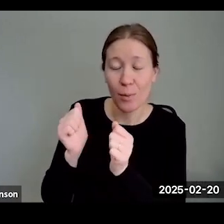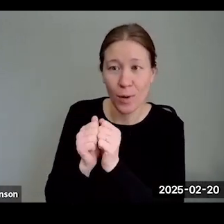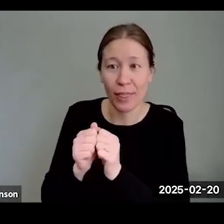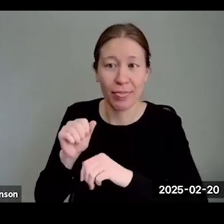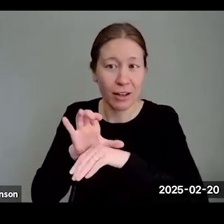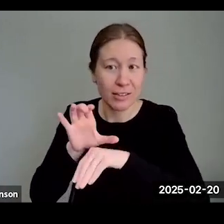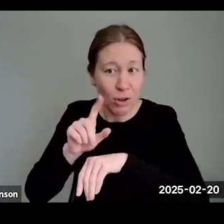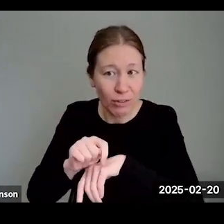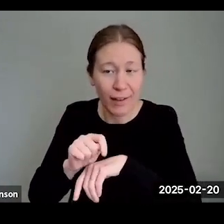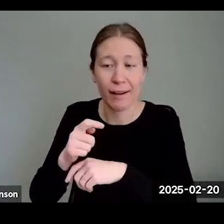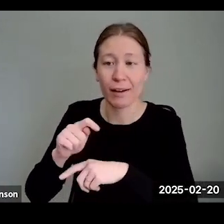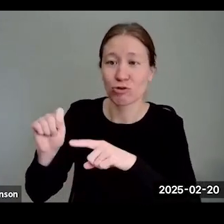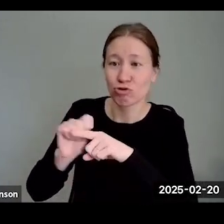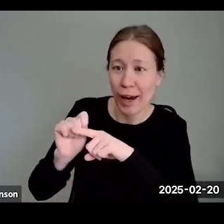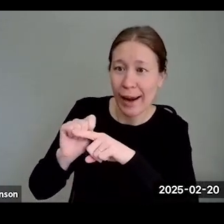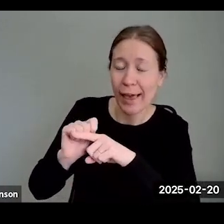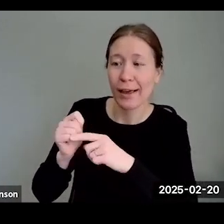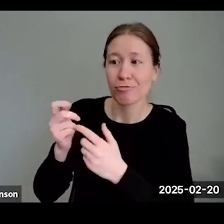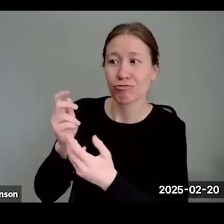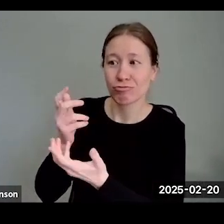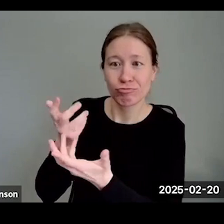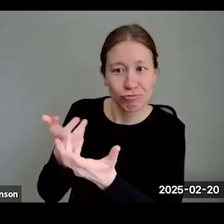And also help lead self-guided hiring processes.